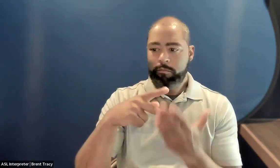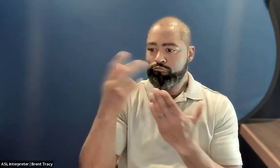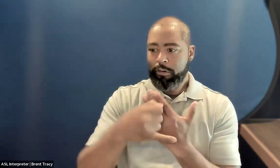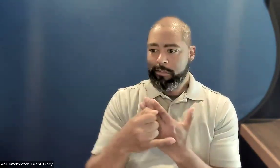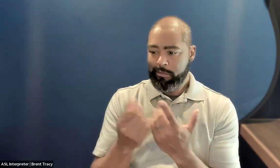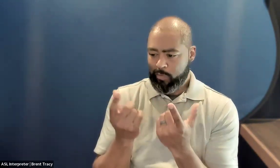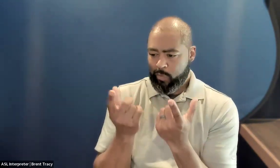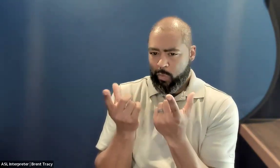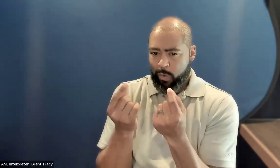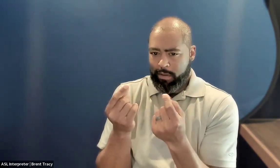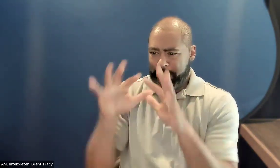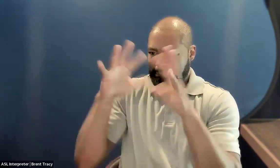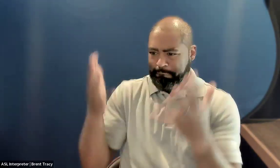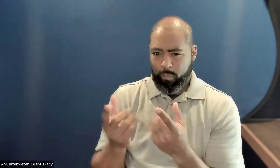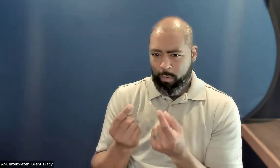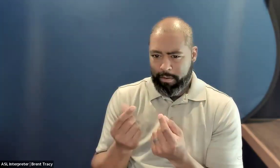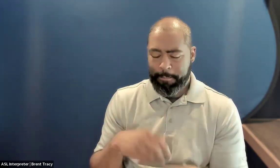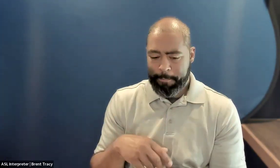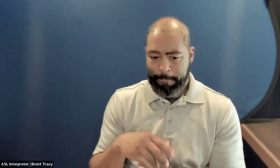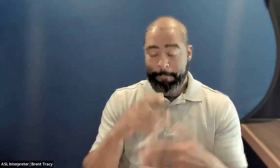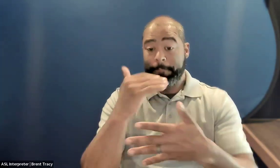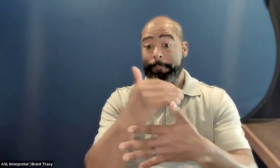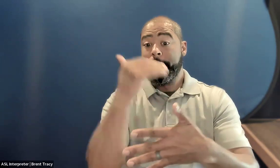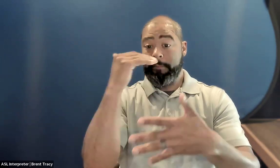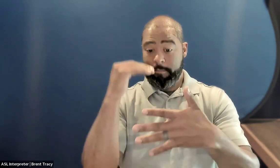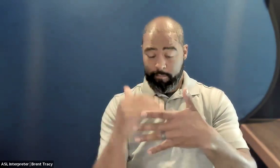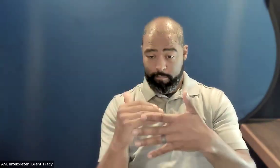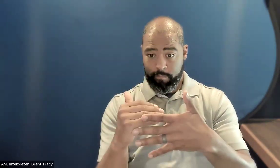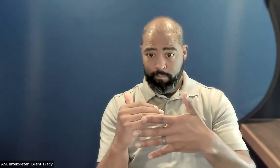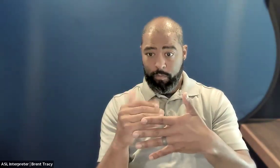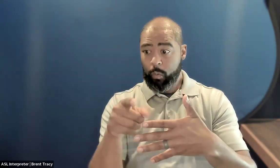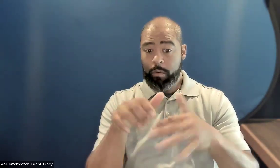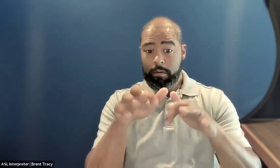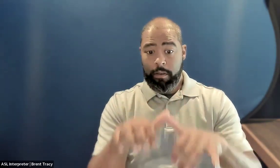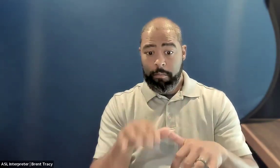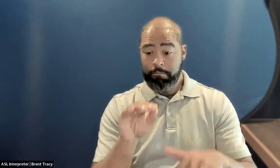Step 2 asks the user to provide information on ecosystem service